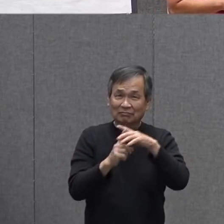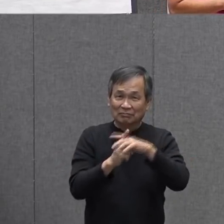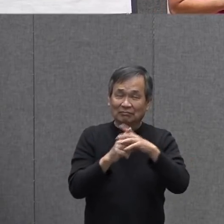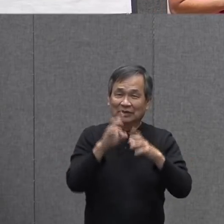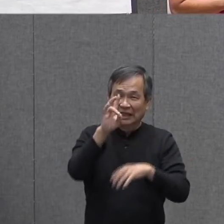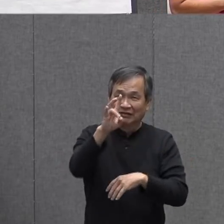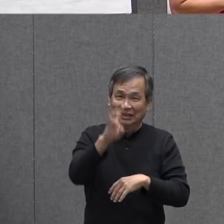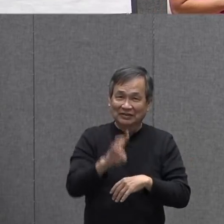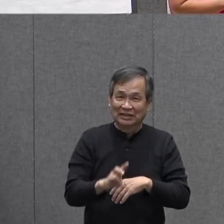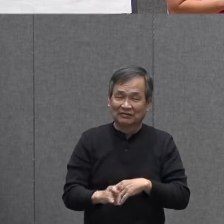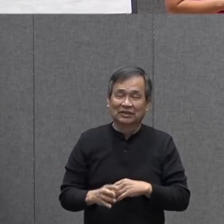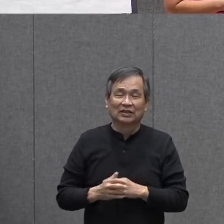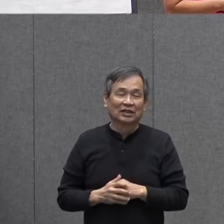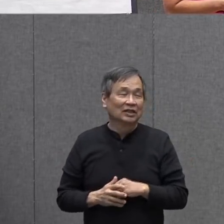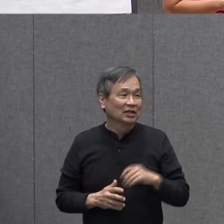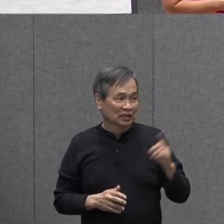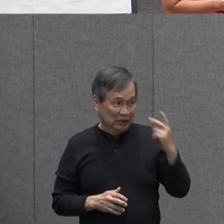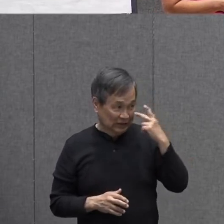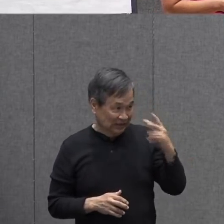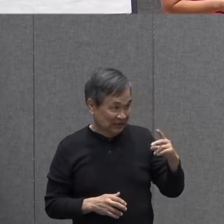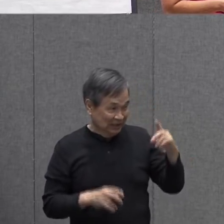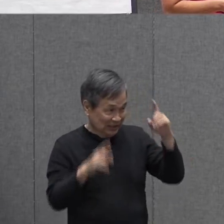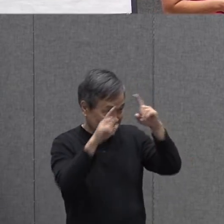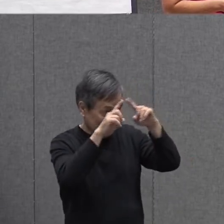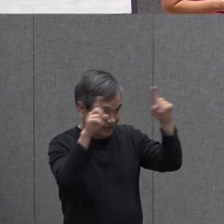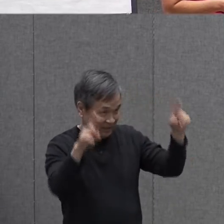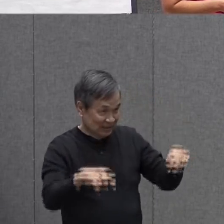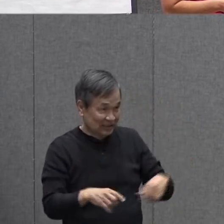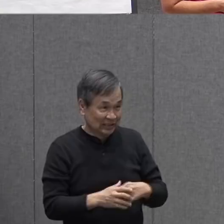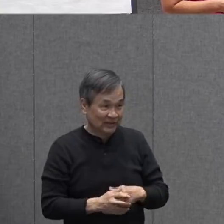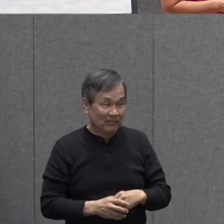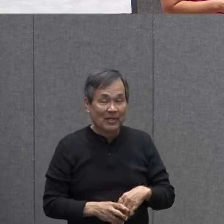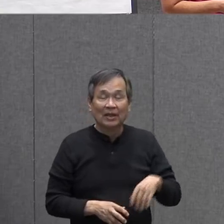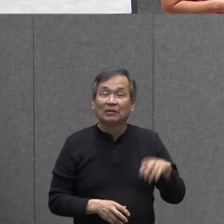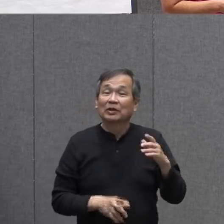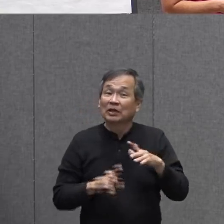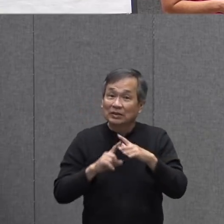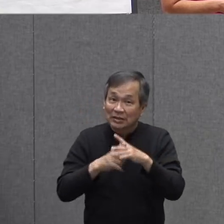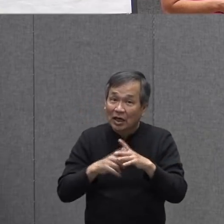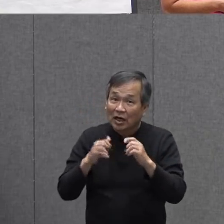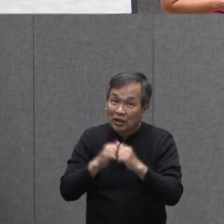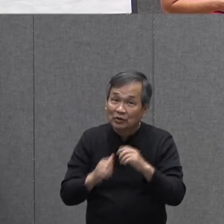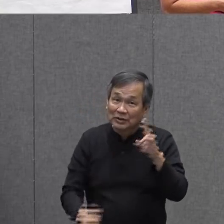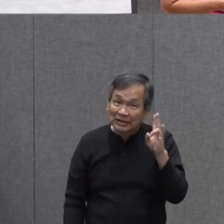We can use our frames to help us understand why. Because we started our count with seven,